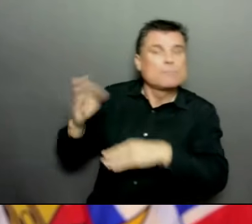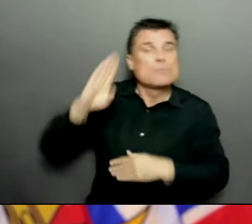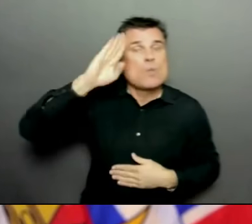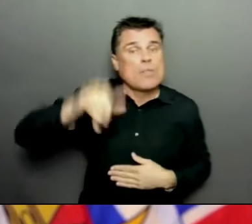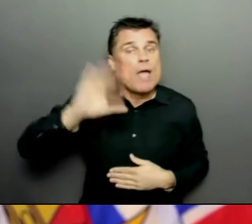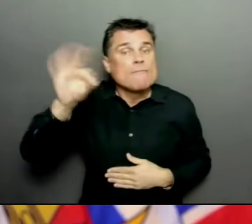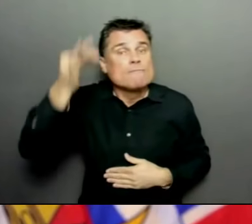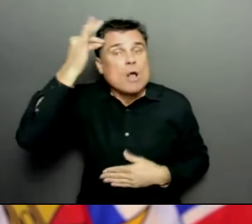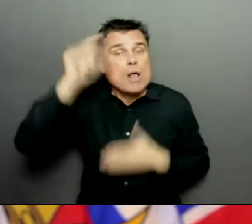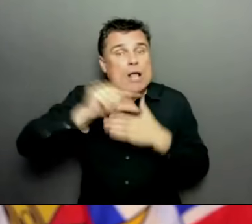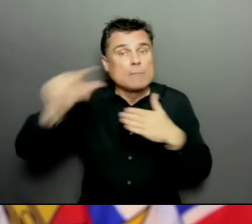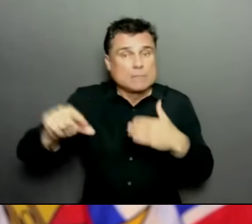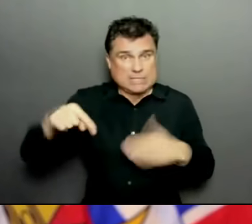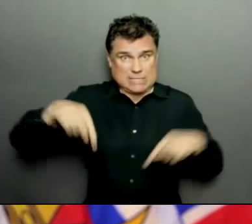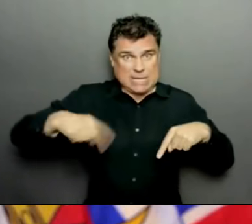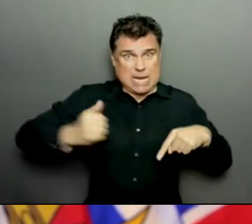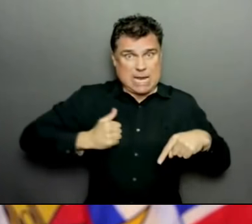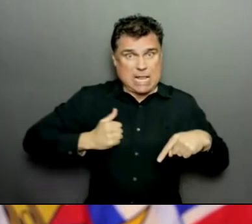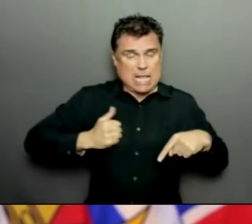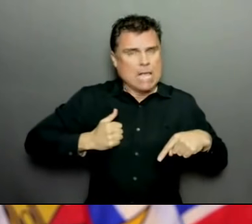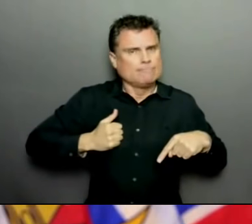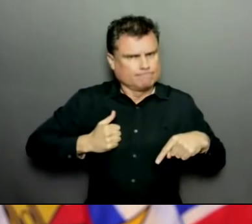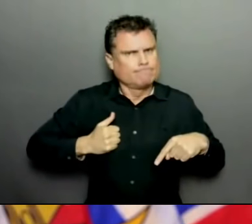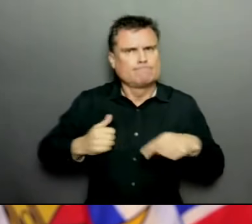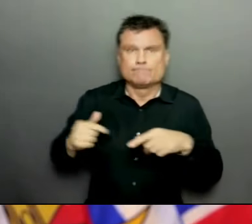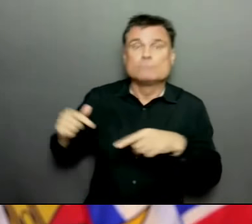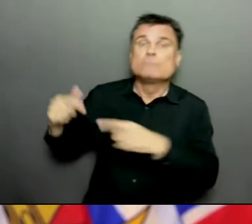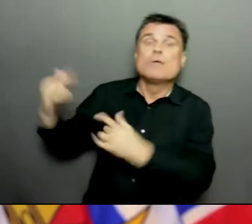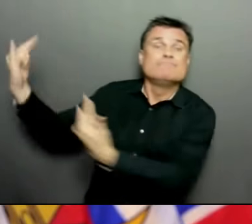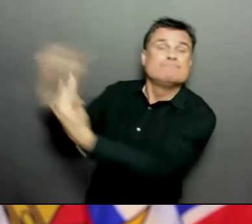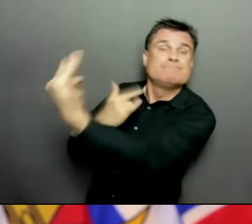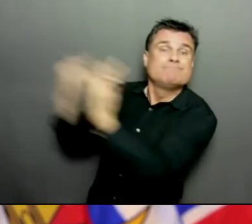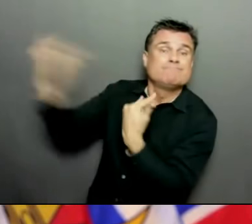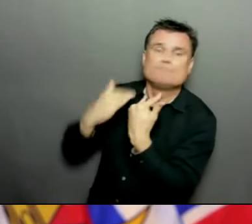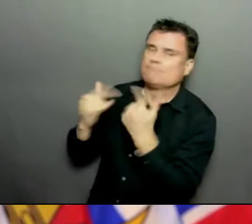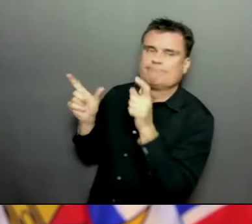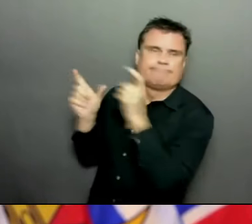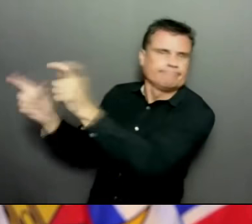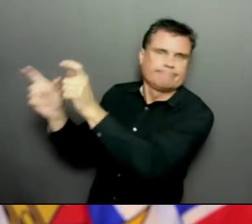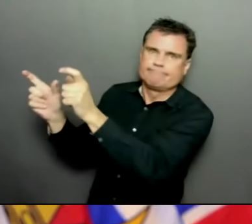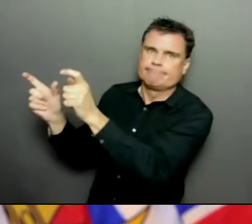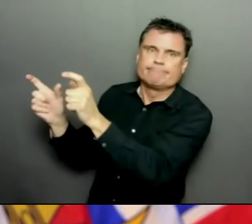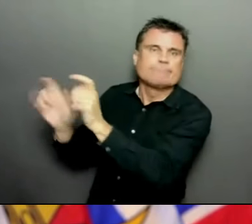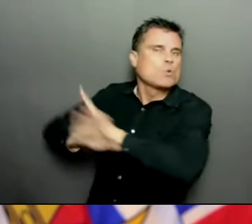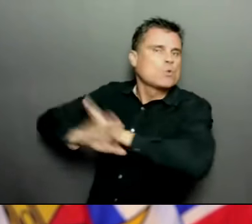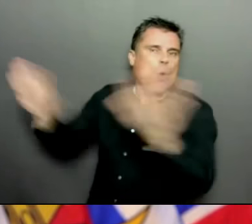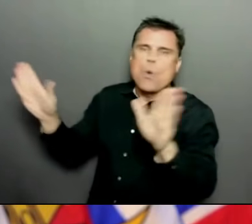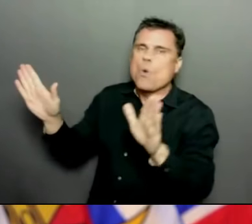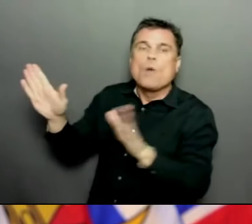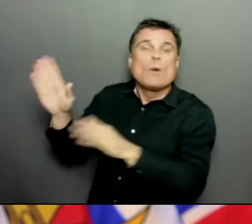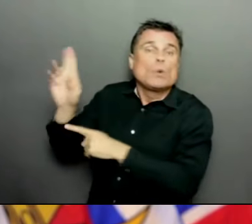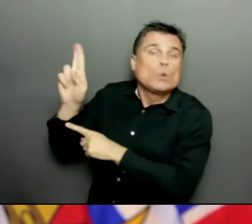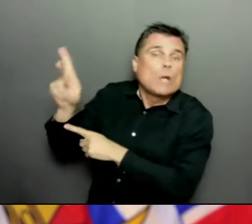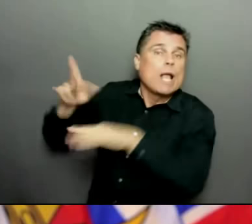all flights from the UK so we can get a better handle of where this might have been and what measures we need to take